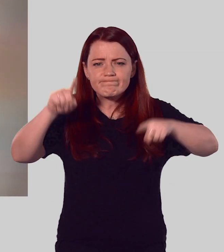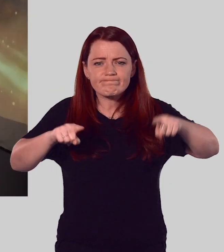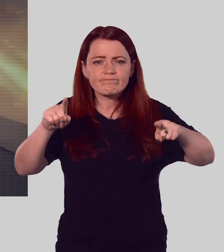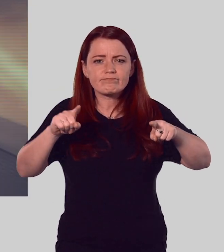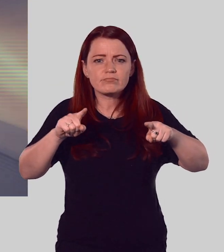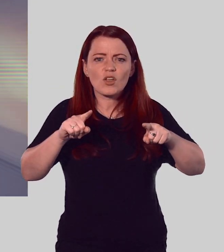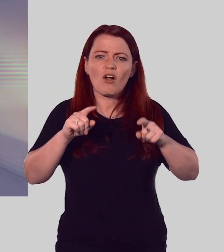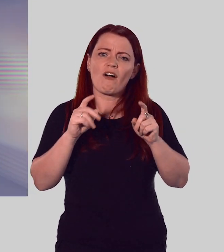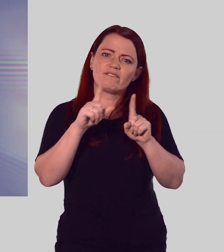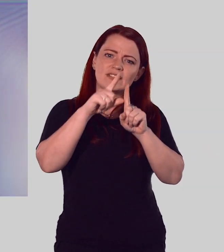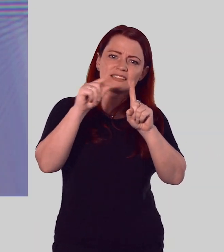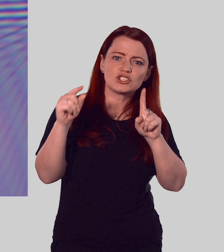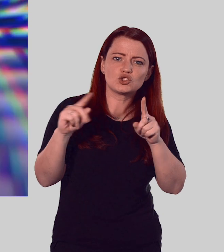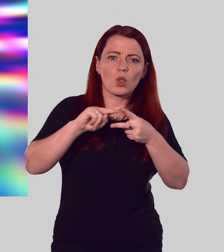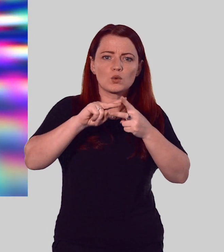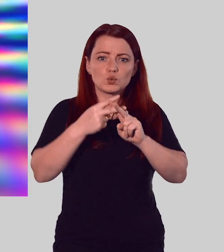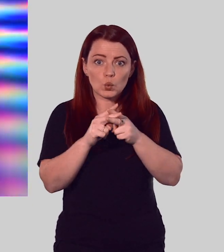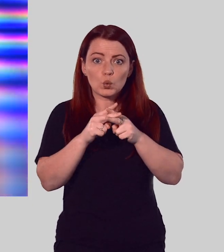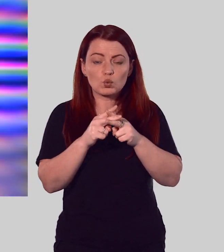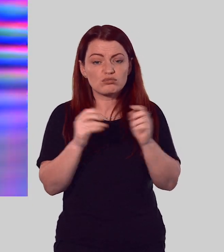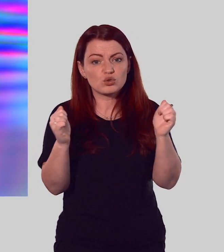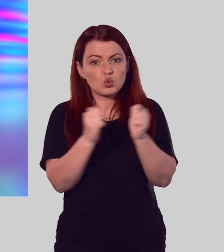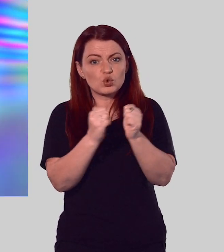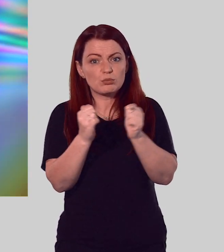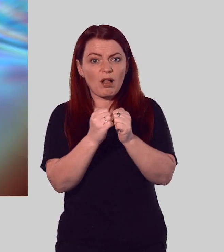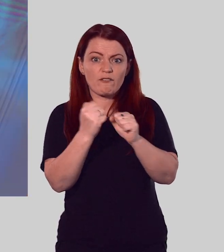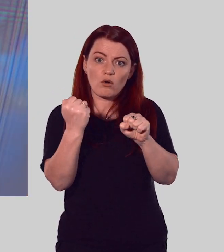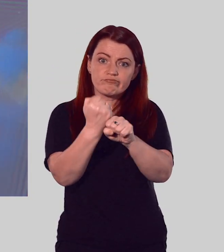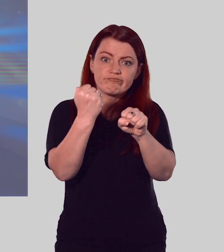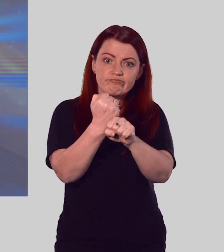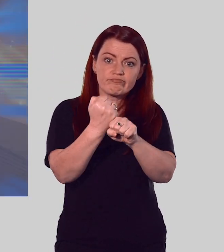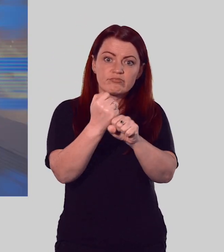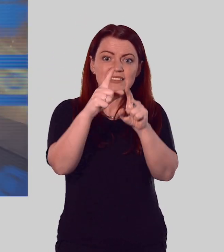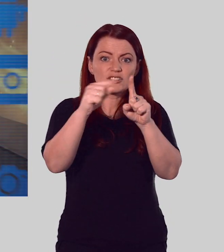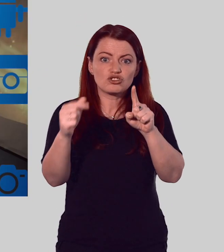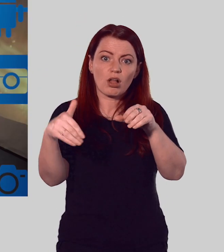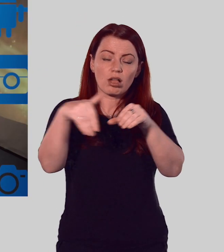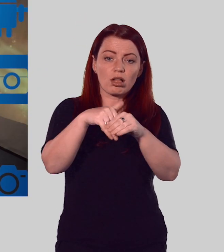suitable for producing a digital participatory performance such as video